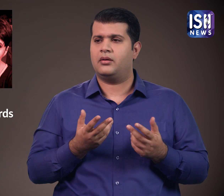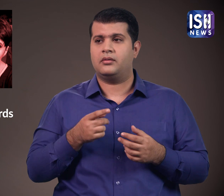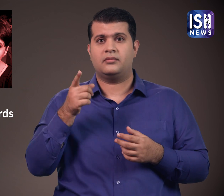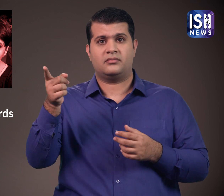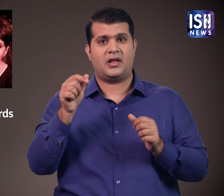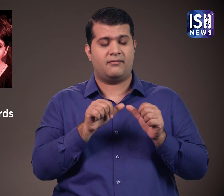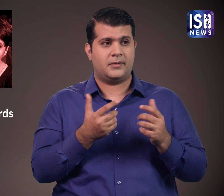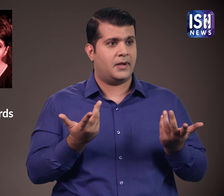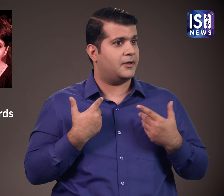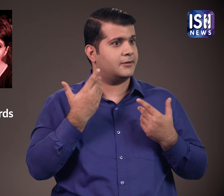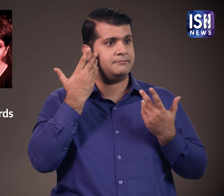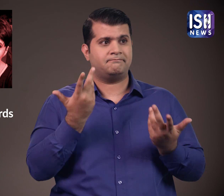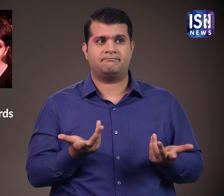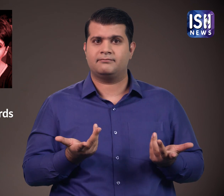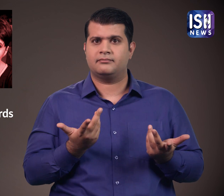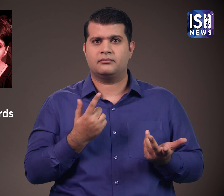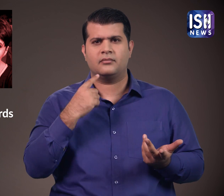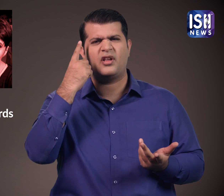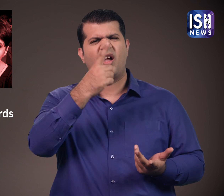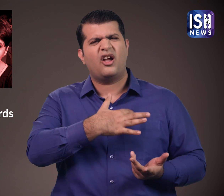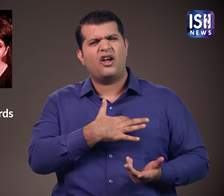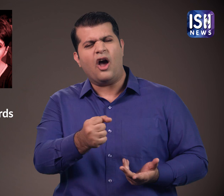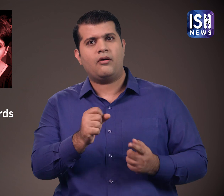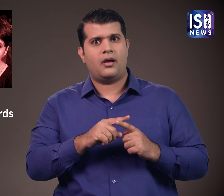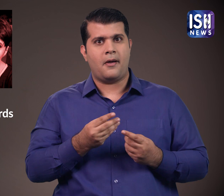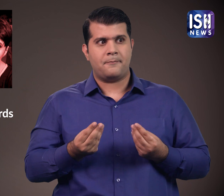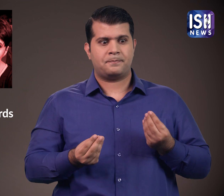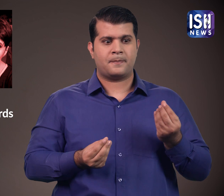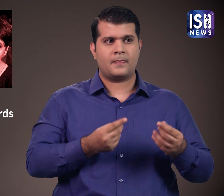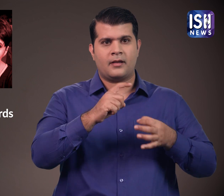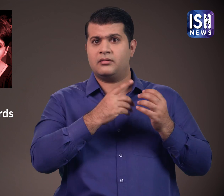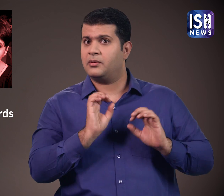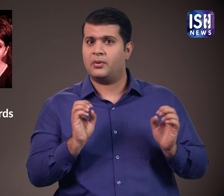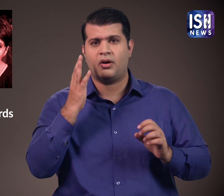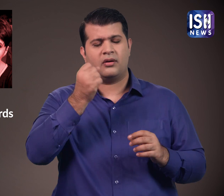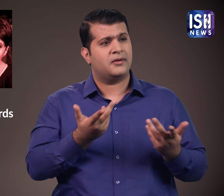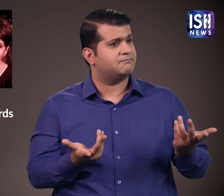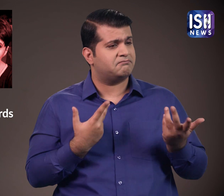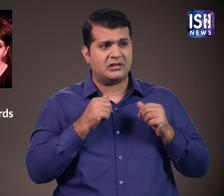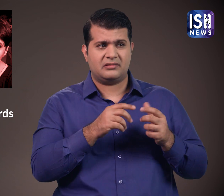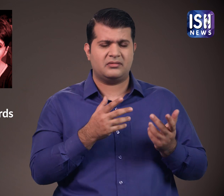Without batting an eye and with a nonchalant demeanour he said he had no idea.